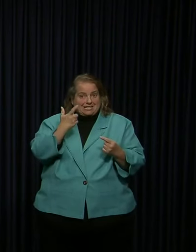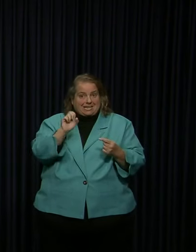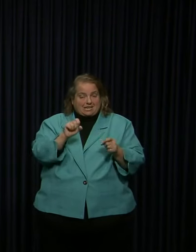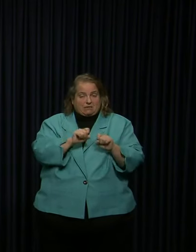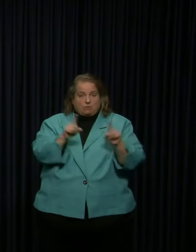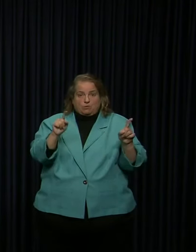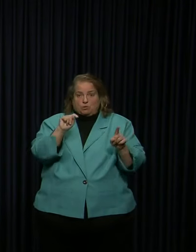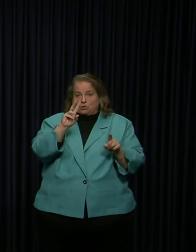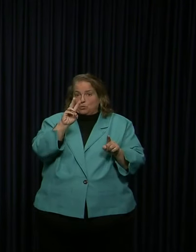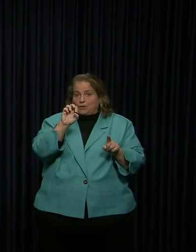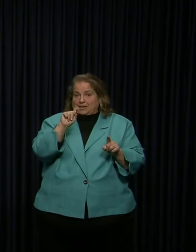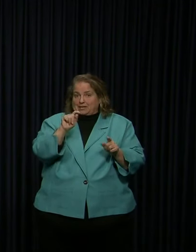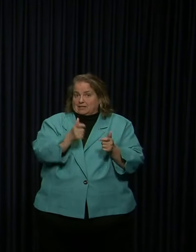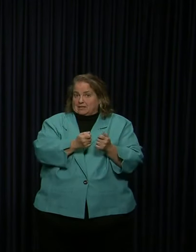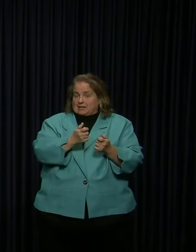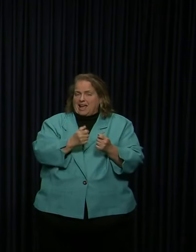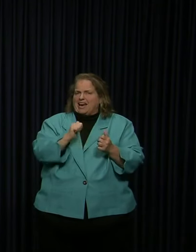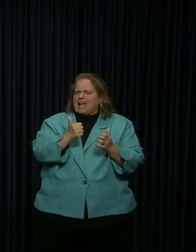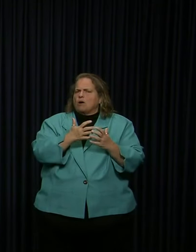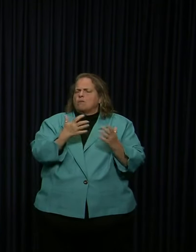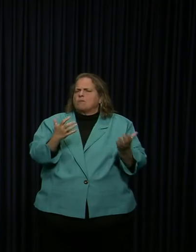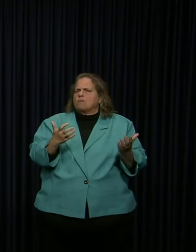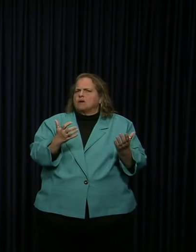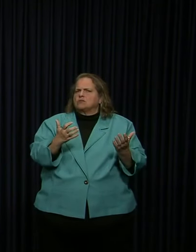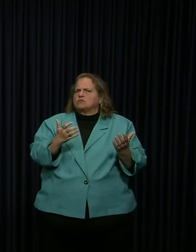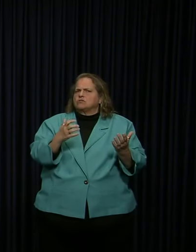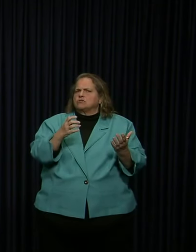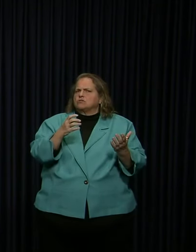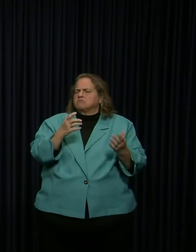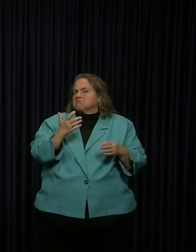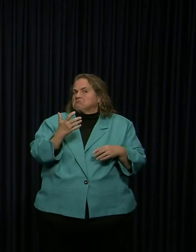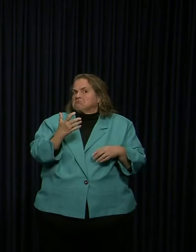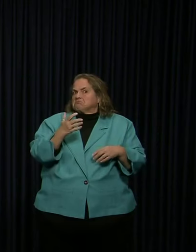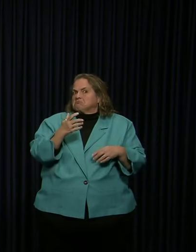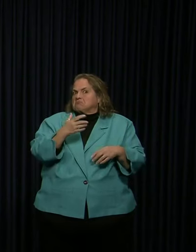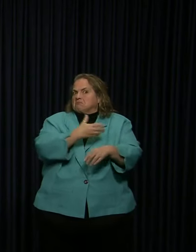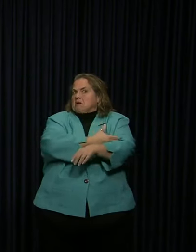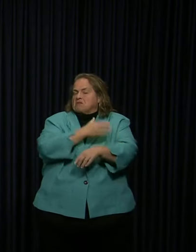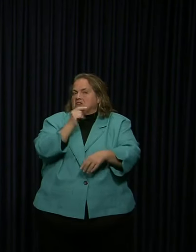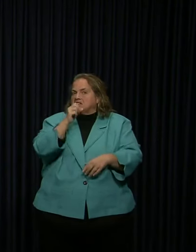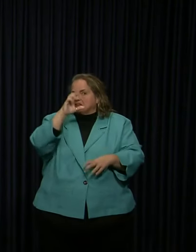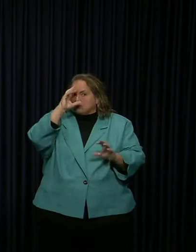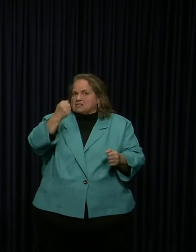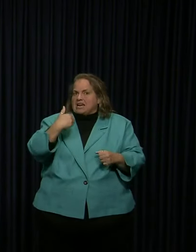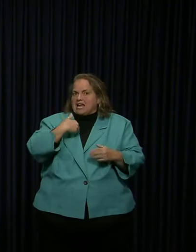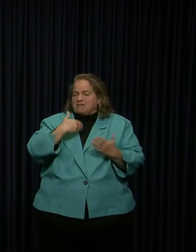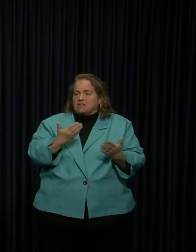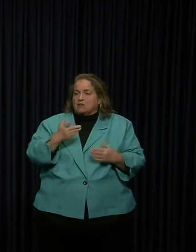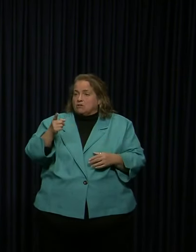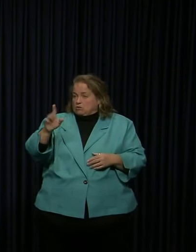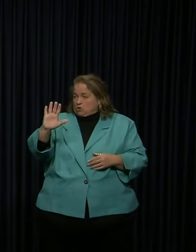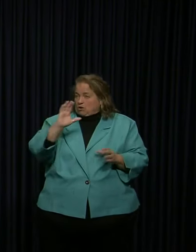THAT'S ON THE CALLS. I THINK WE'RE ALL ANXIOUS TO MOVE PAST THIS, AND I THINK WE